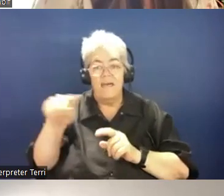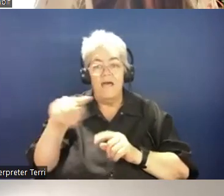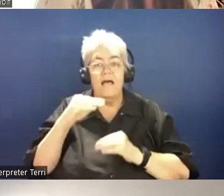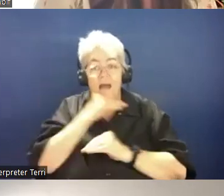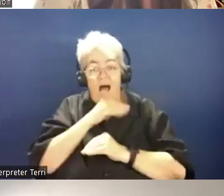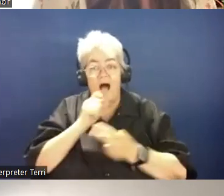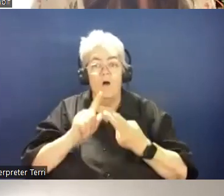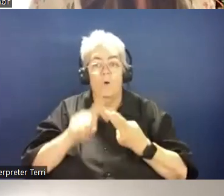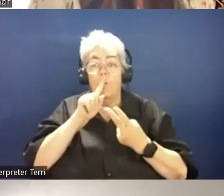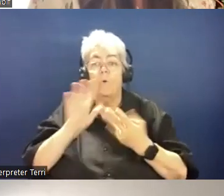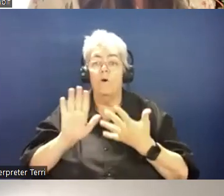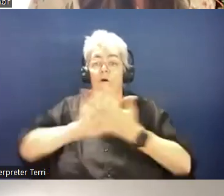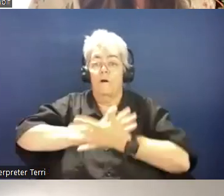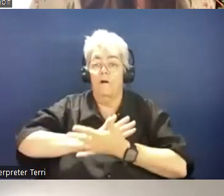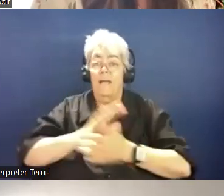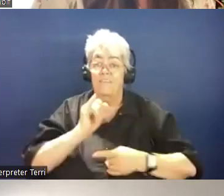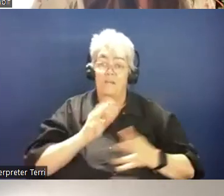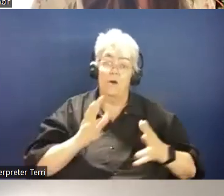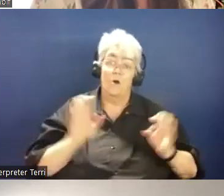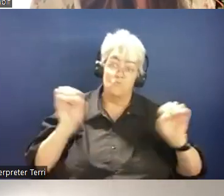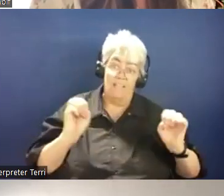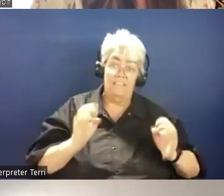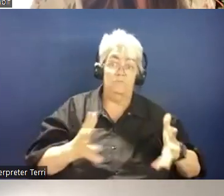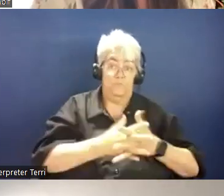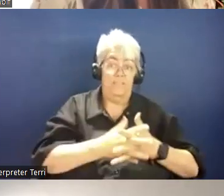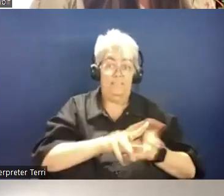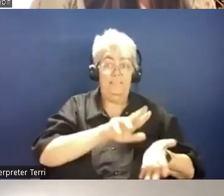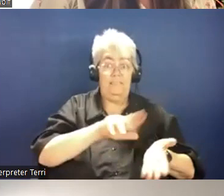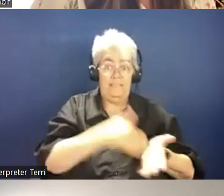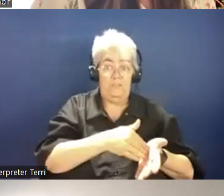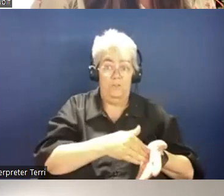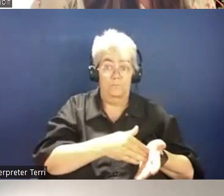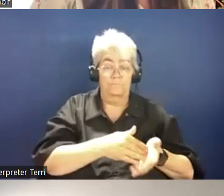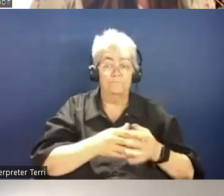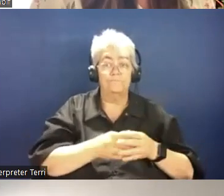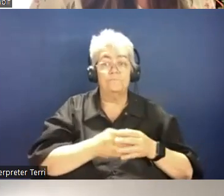Crisis Pregnancy Centers. And so this will really help tighten up